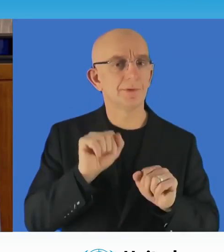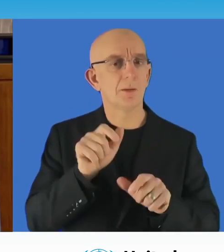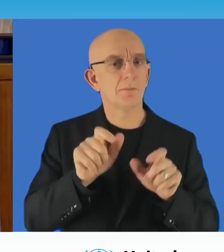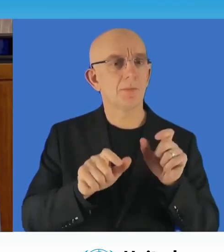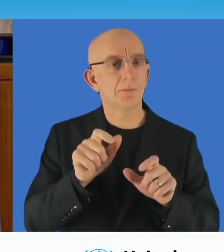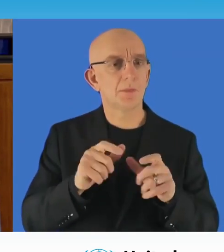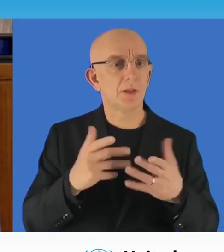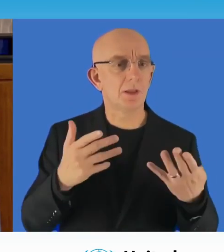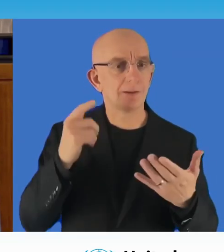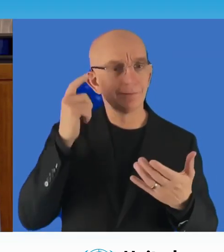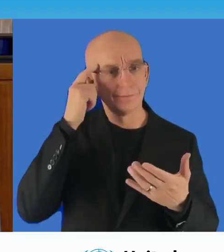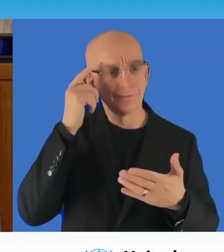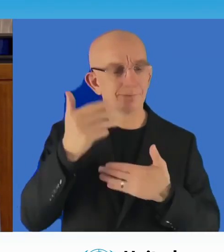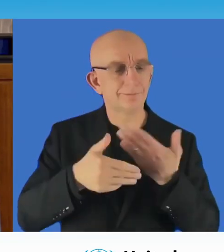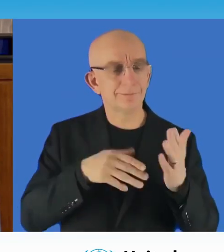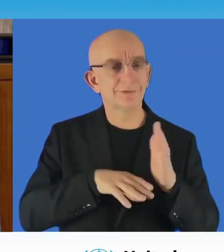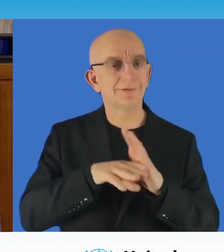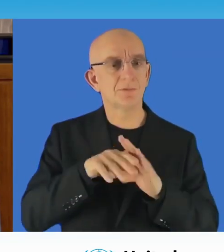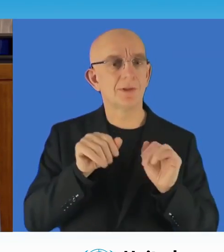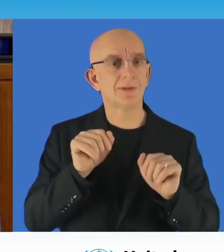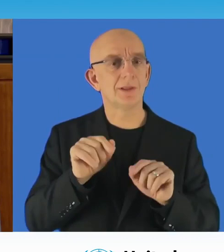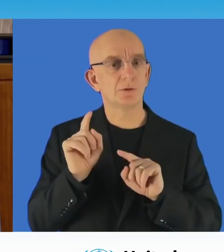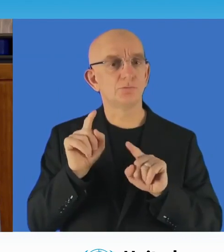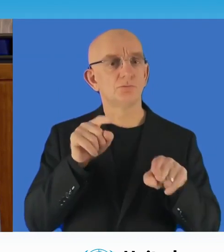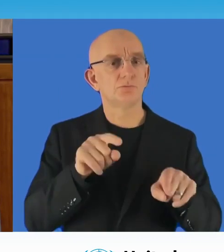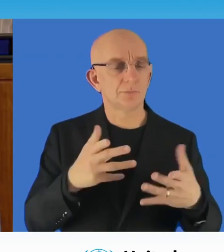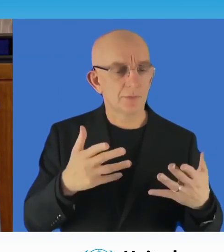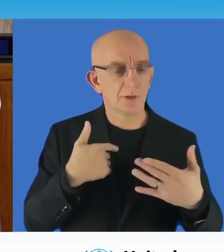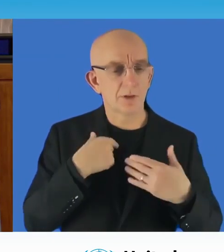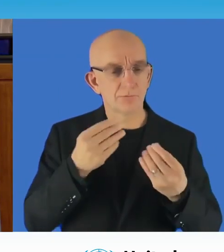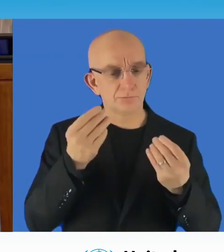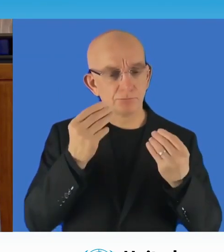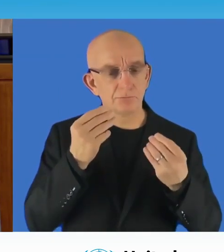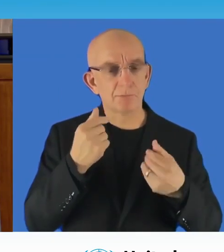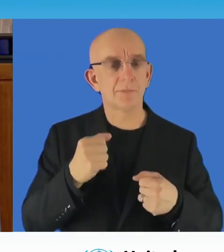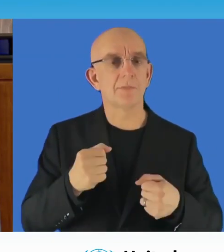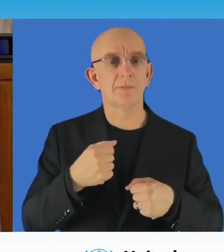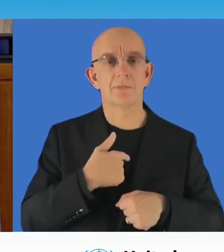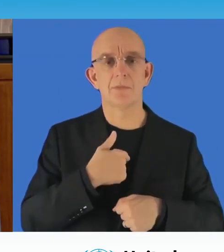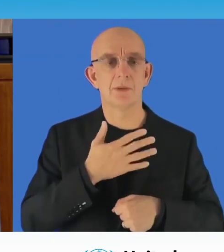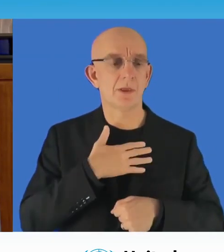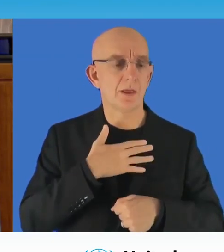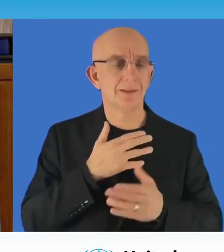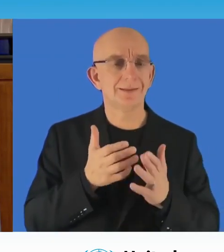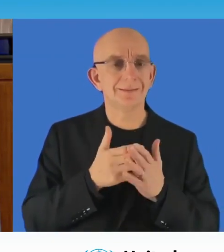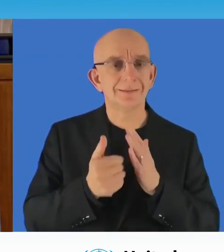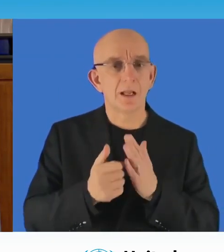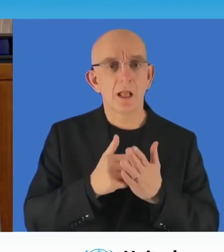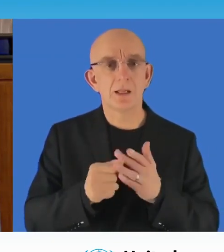person with disabilities the Korean government plans to establish the comprehensive plan for